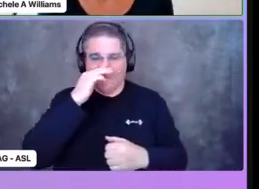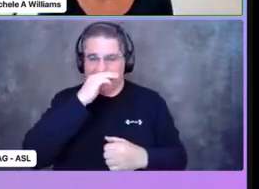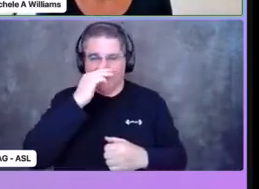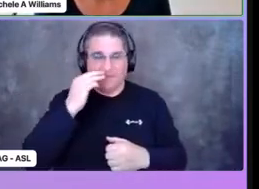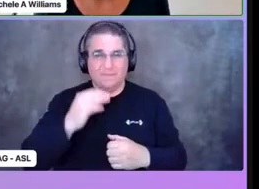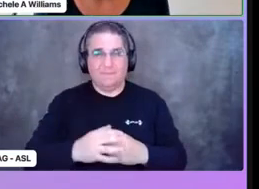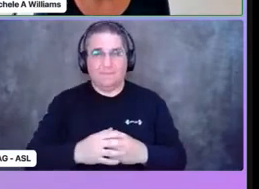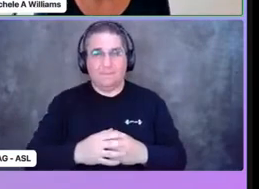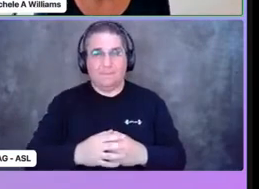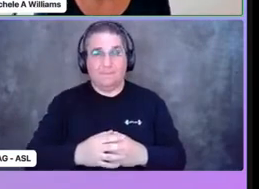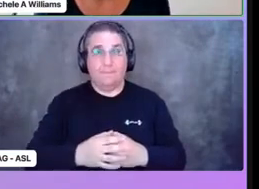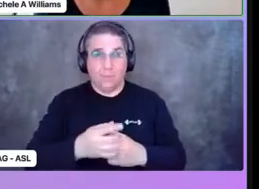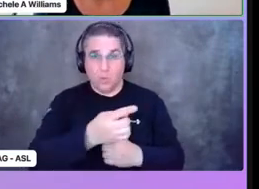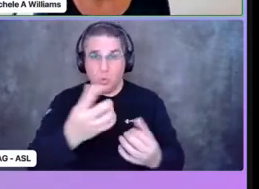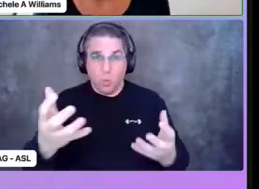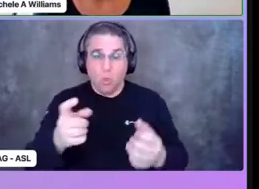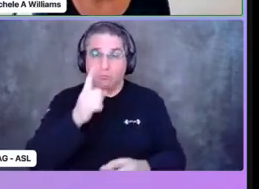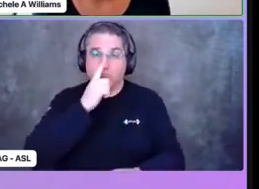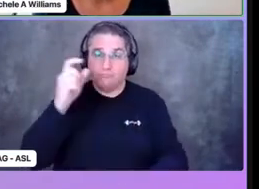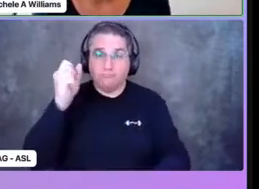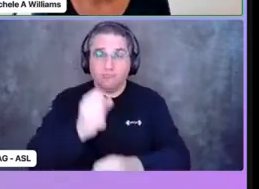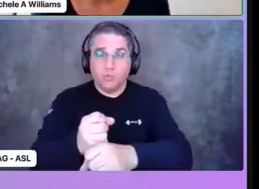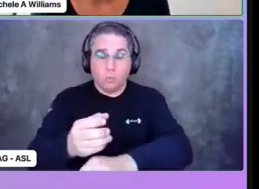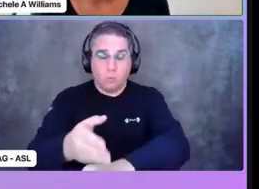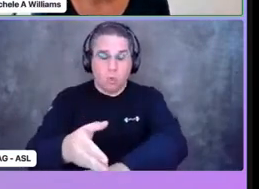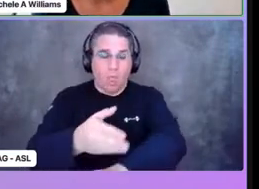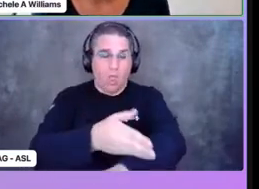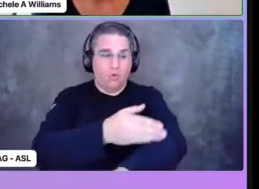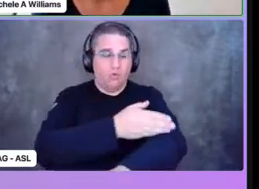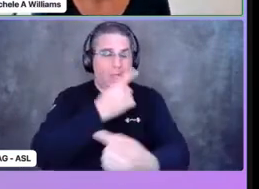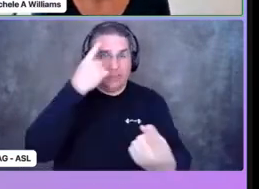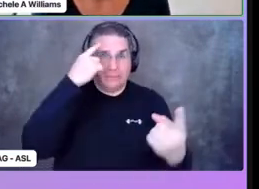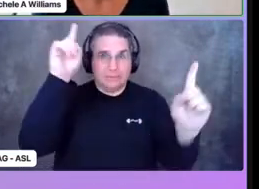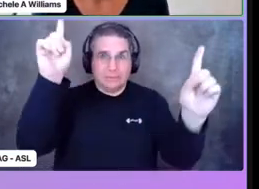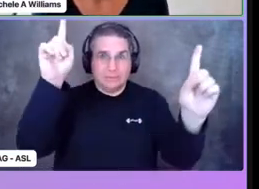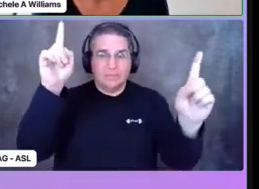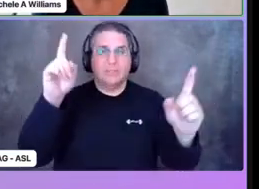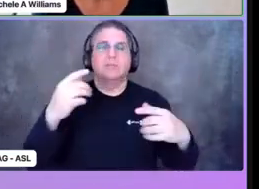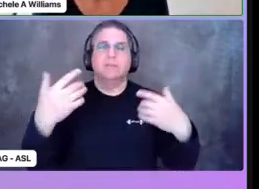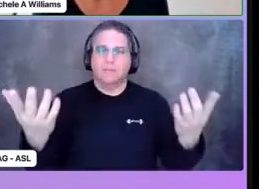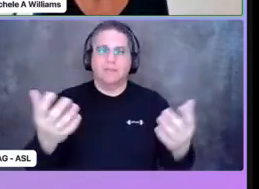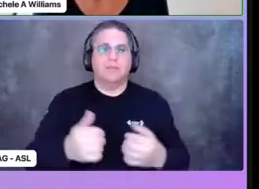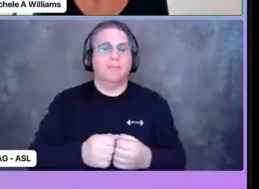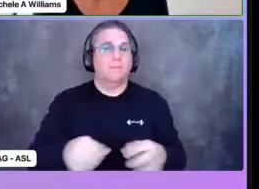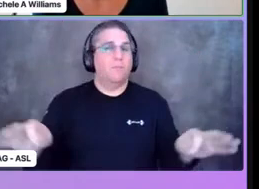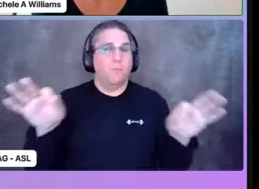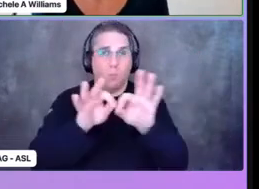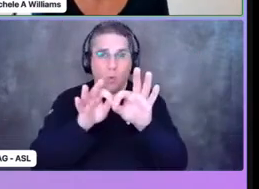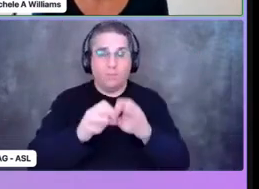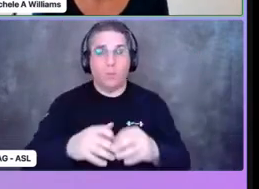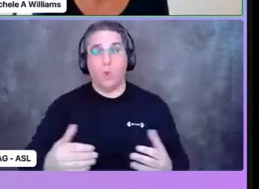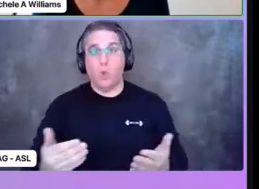few final thoughts on this, so to relate this to just general making good true